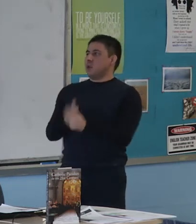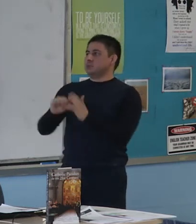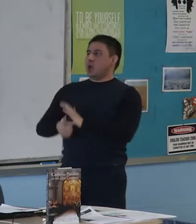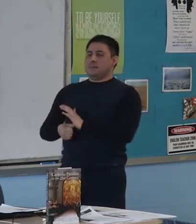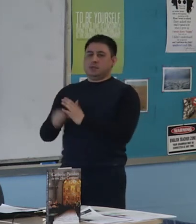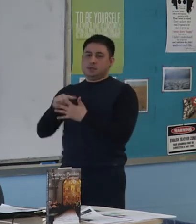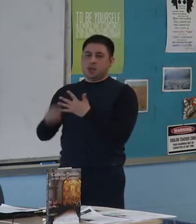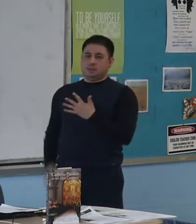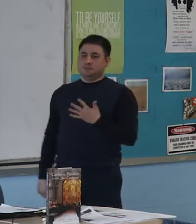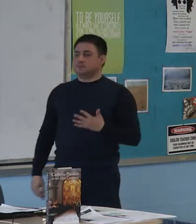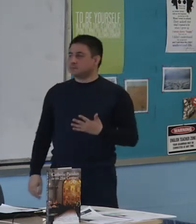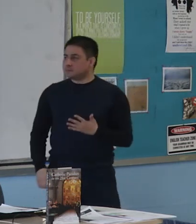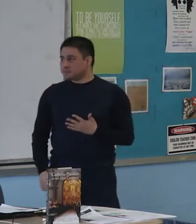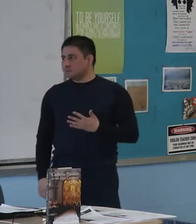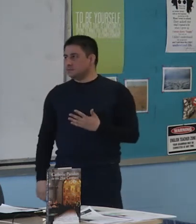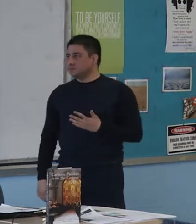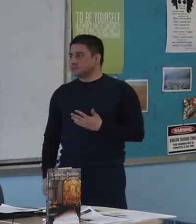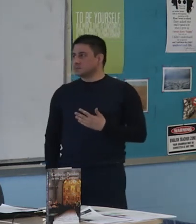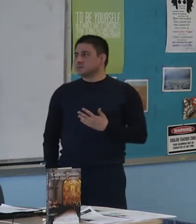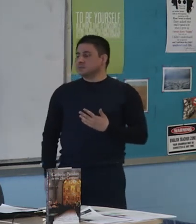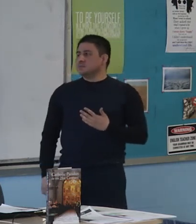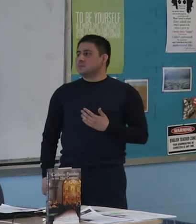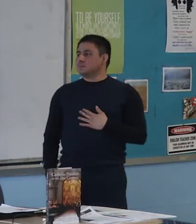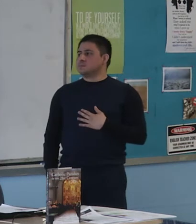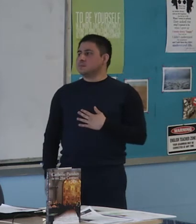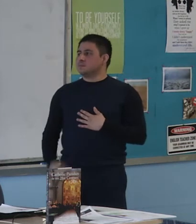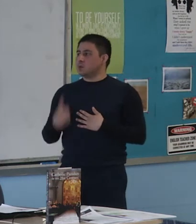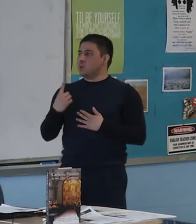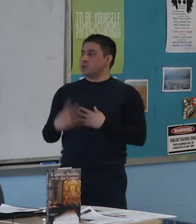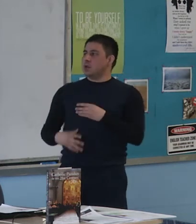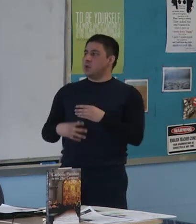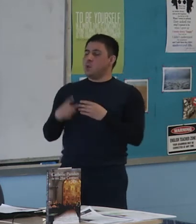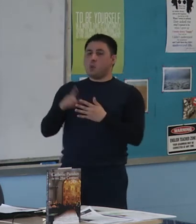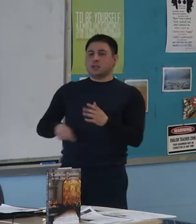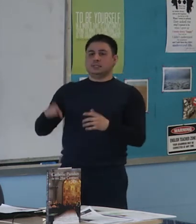were named. And then the same, "what additional resources are needed? They